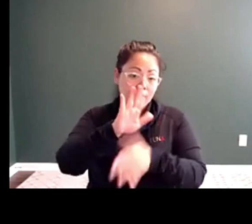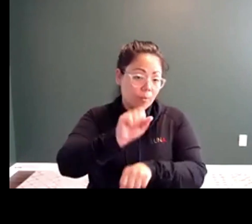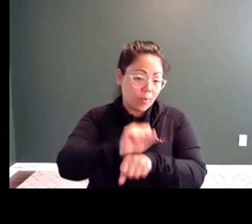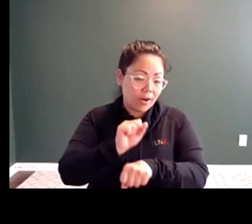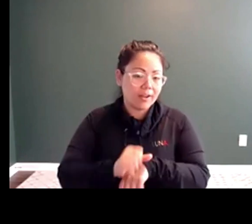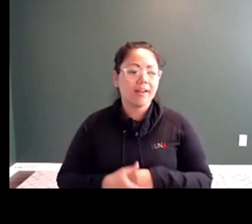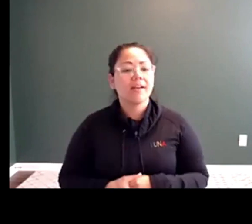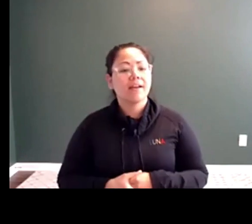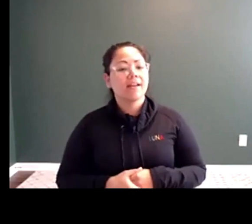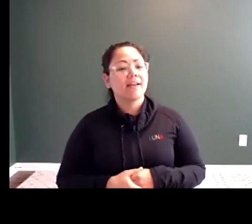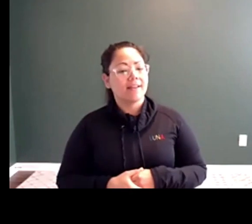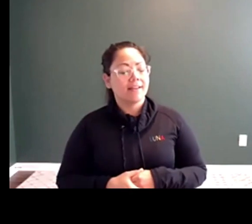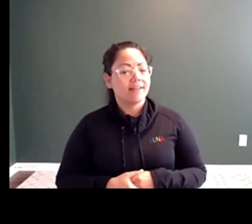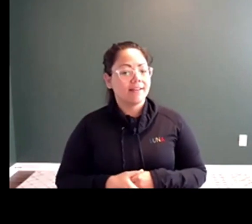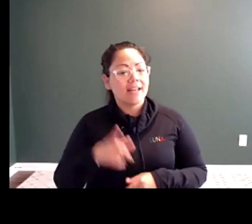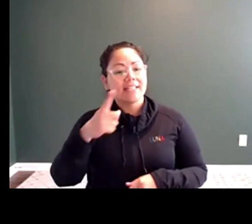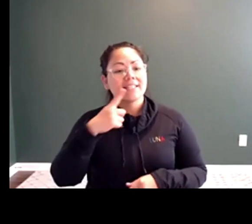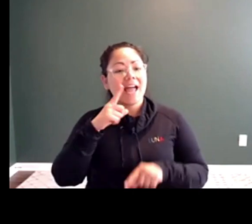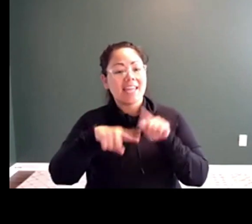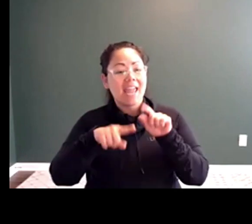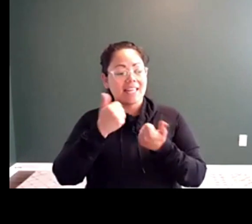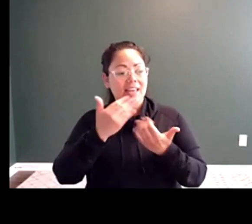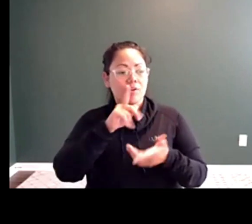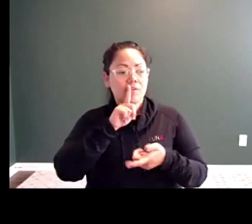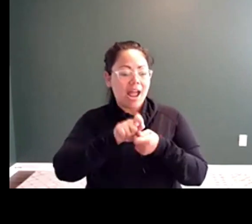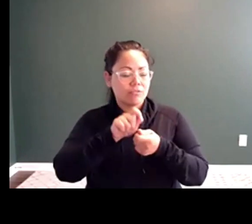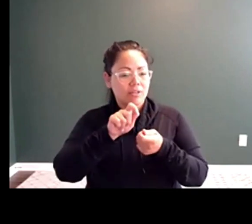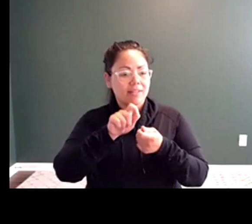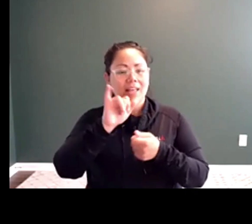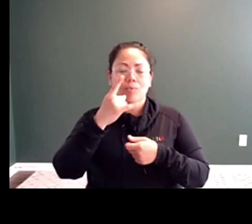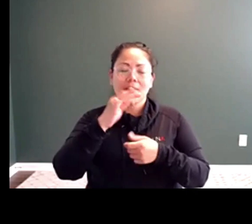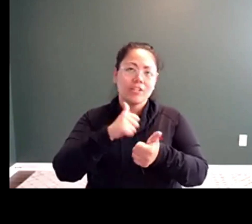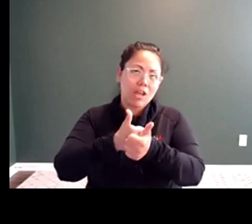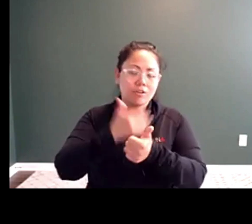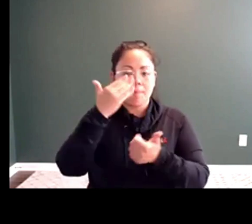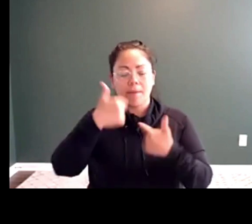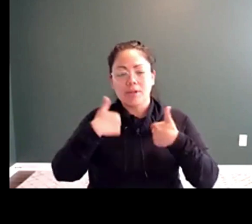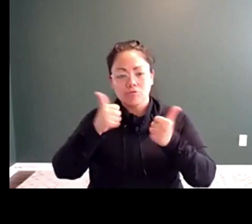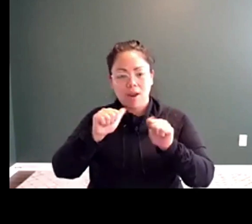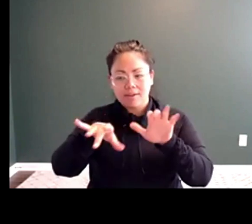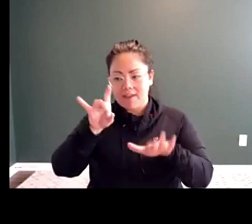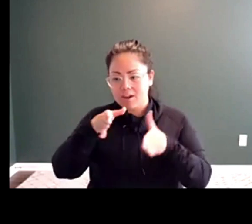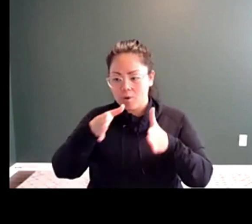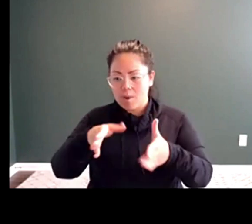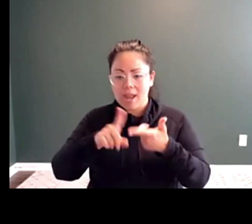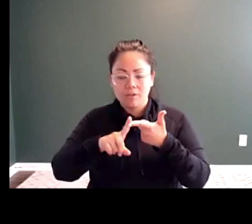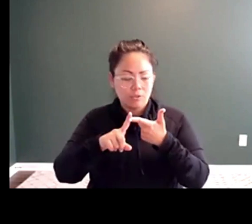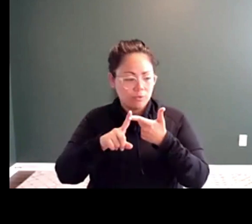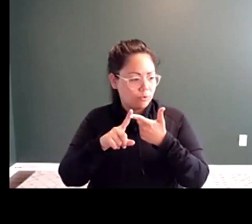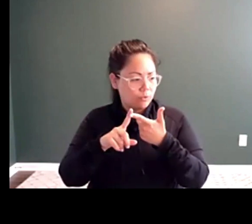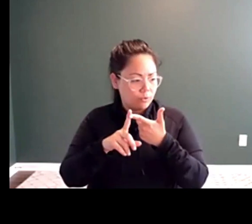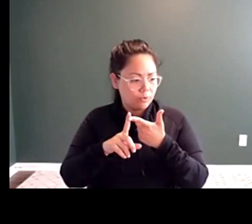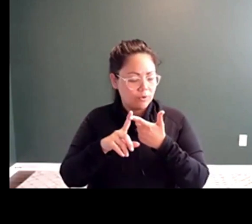Yeah. So I can't give you an actual number, and this has been one of the challenges is we've been trying to find a way to really quantify it